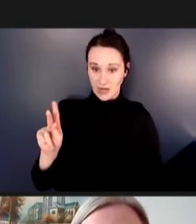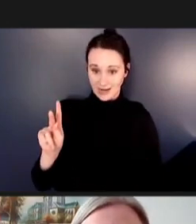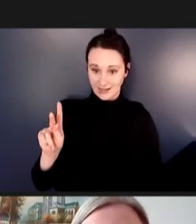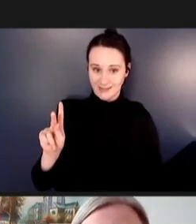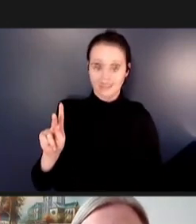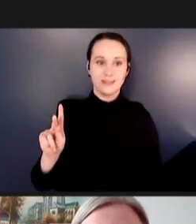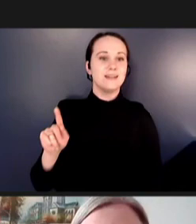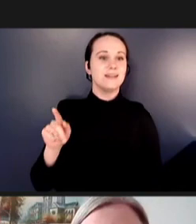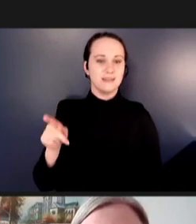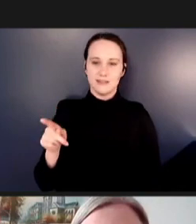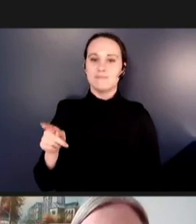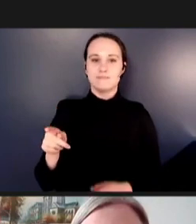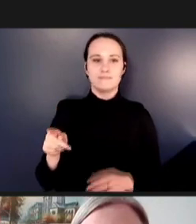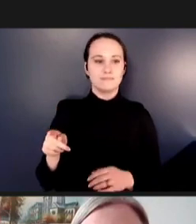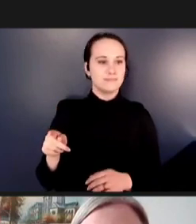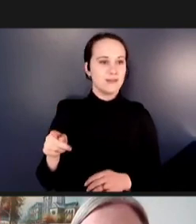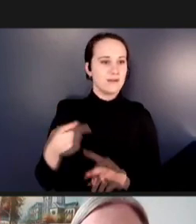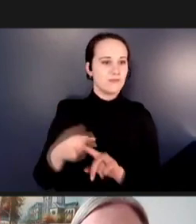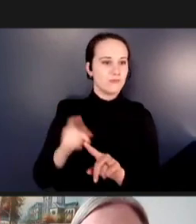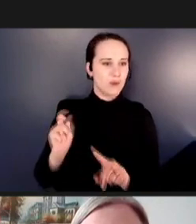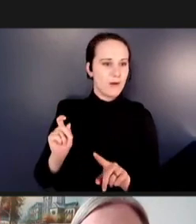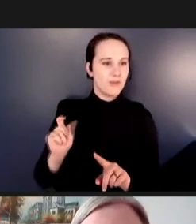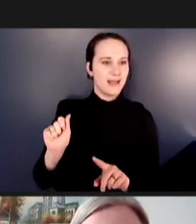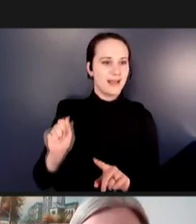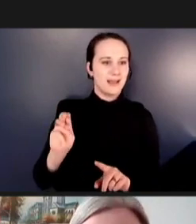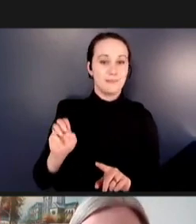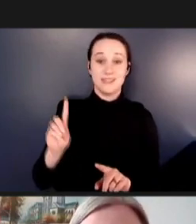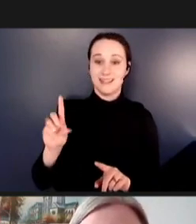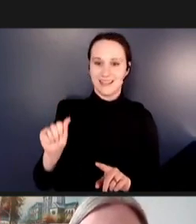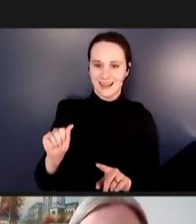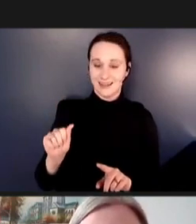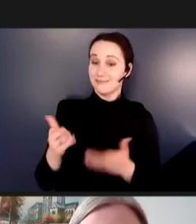Medicine. Elizabeth, your slides are up. I see you on the line.